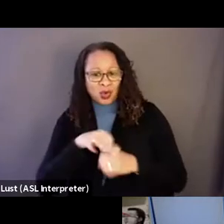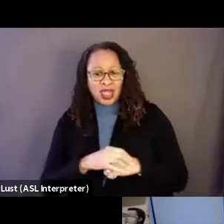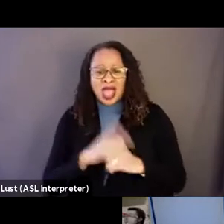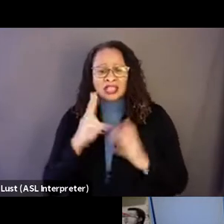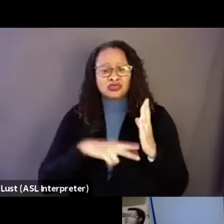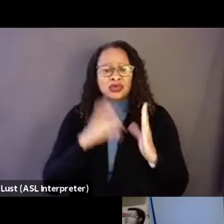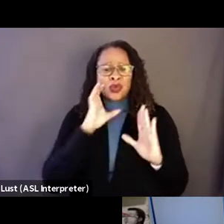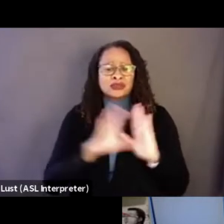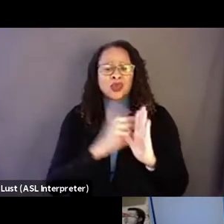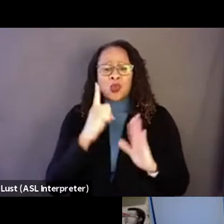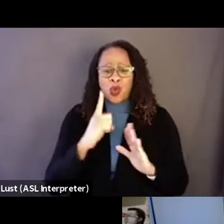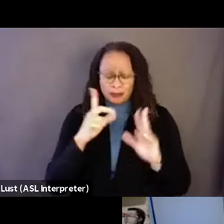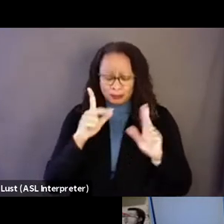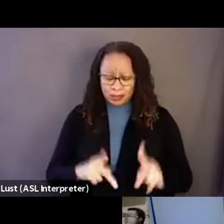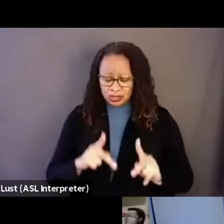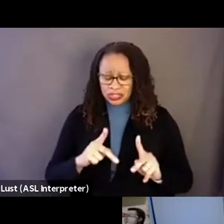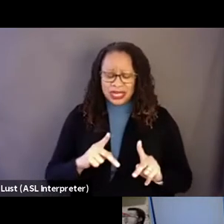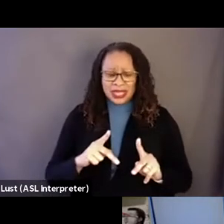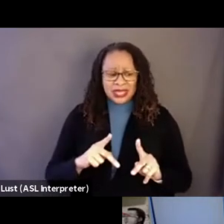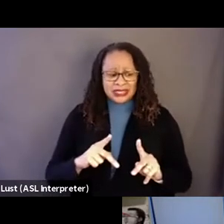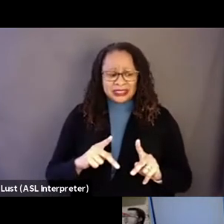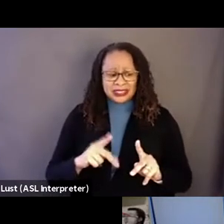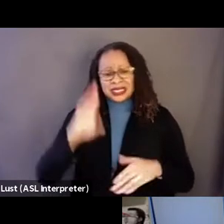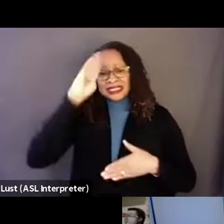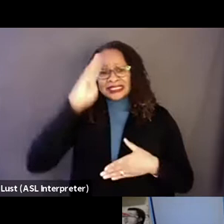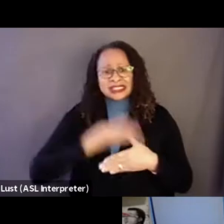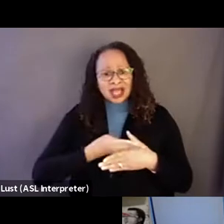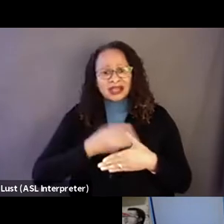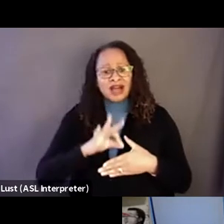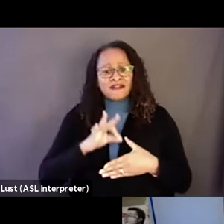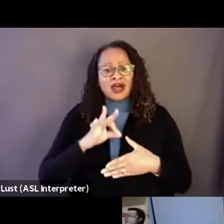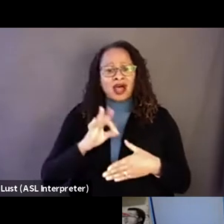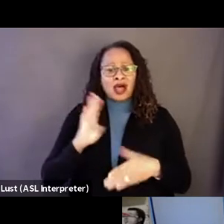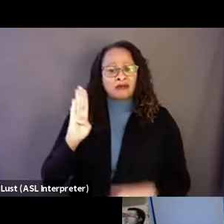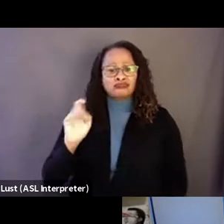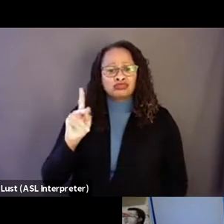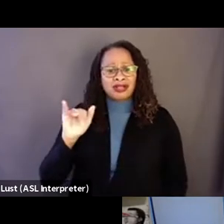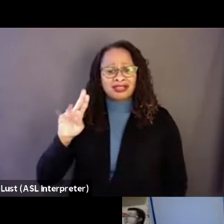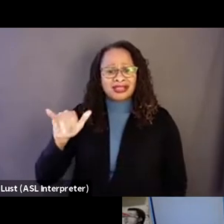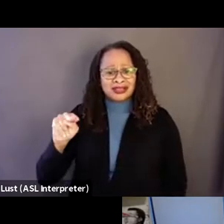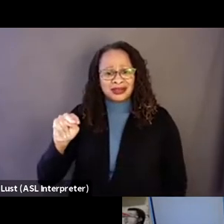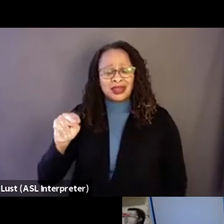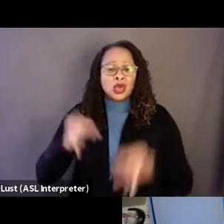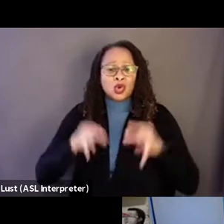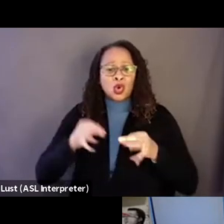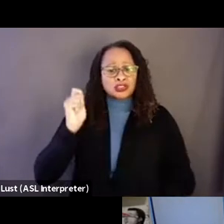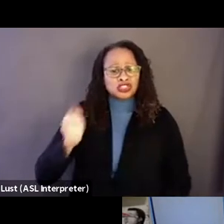is a son of a Brooklyn court judge, and another person there is the child